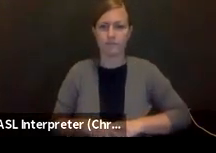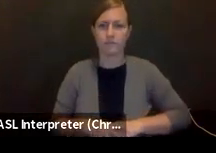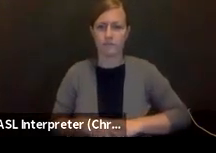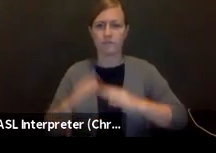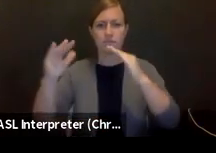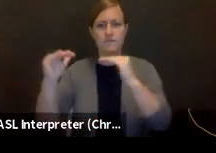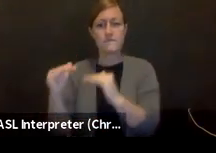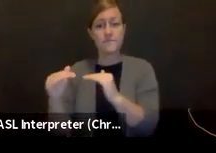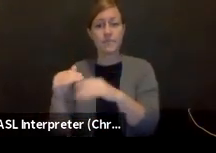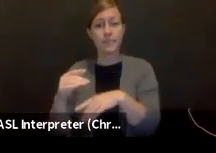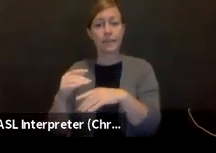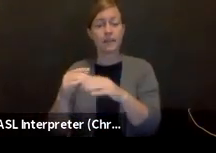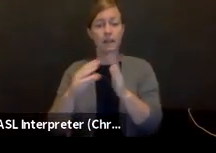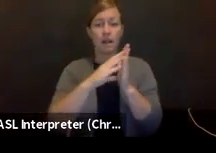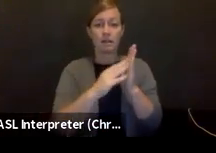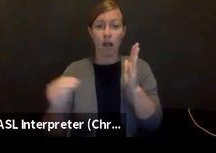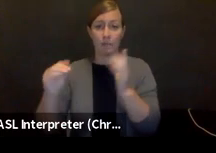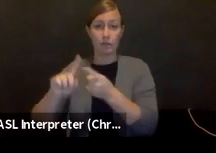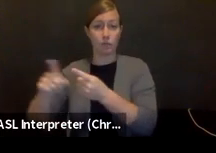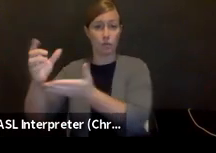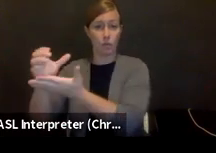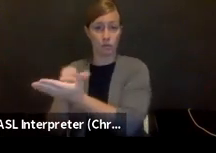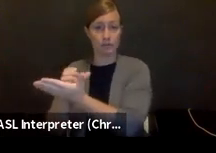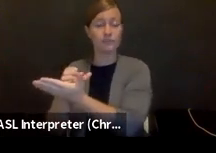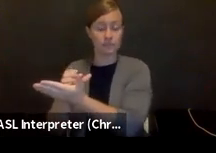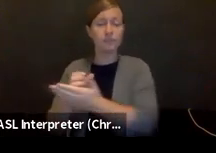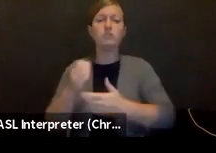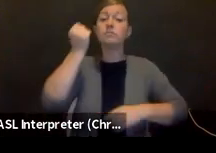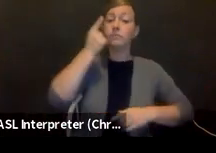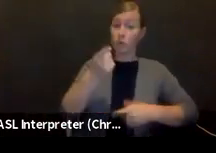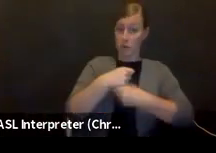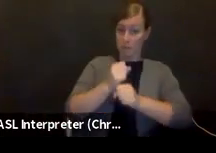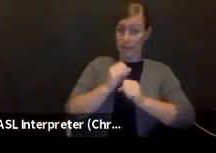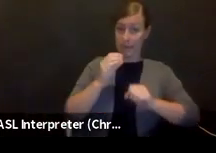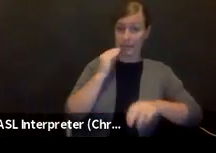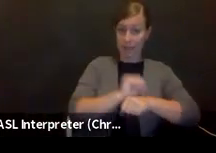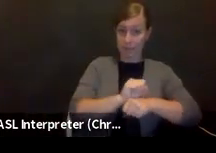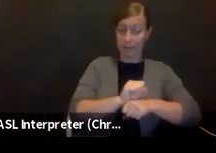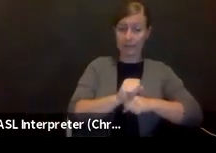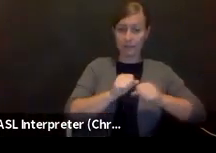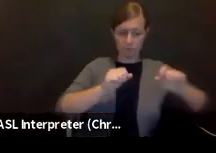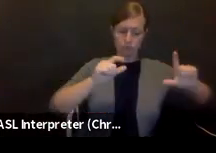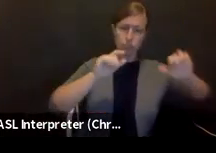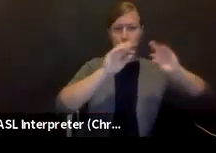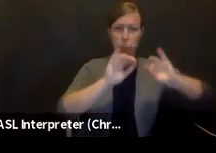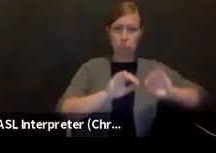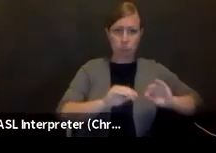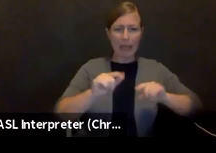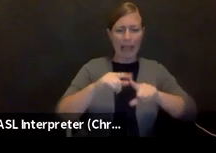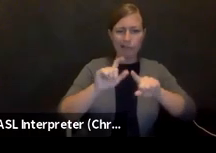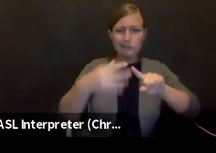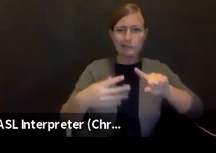ESD 189 - Amy Colburn: I can also copy to a course. So when you create an assignment you have the ability to tell it which courses you want to go to. But if you find that